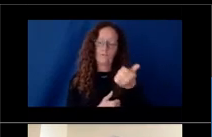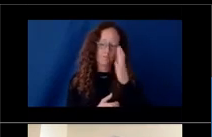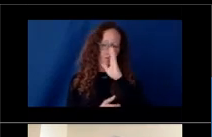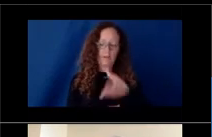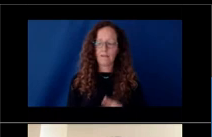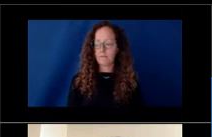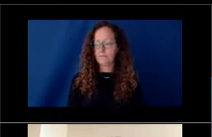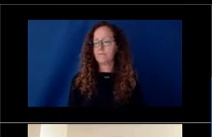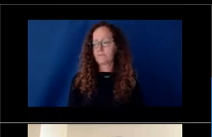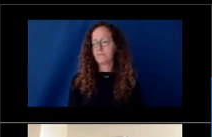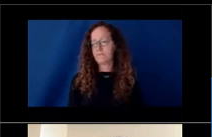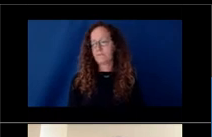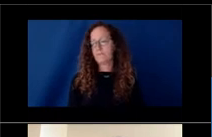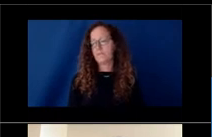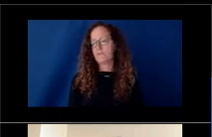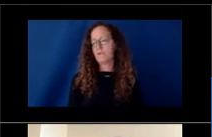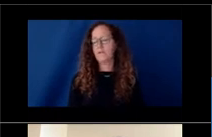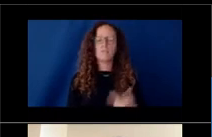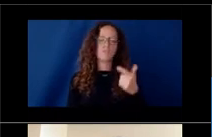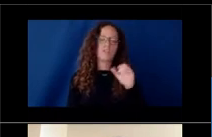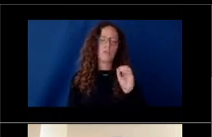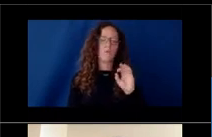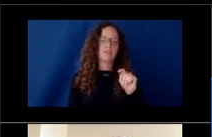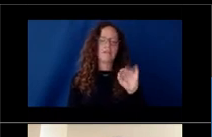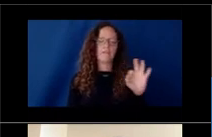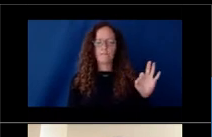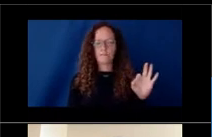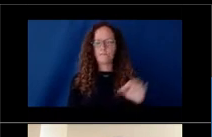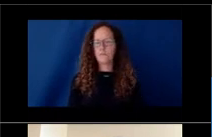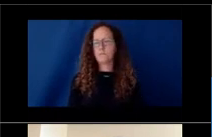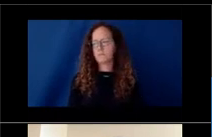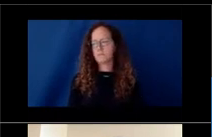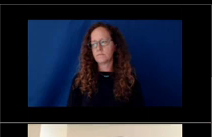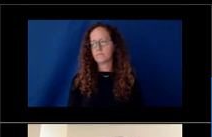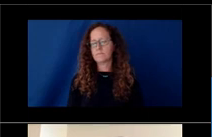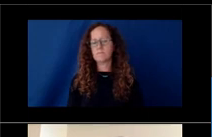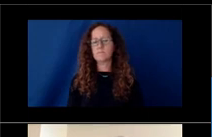Thanks, Kim. How are you planning to communicate this to the public,